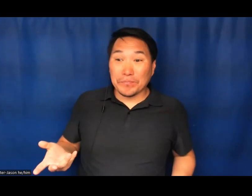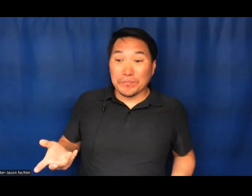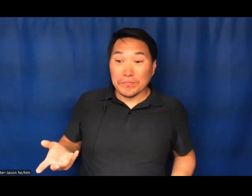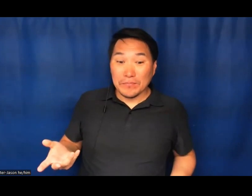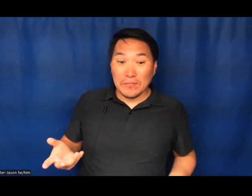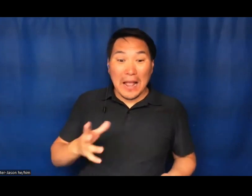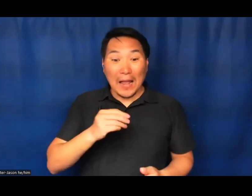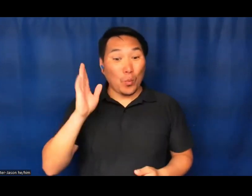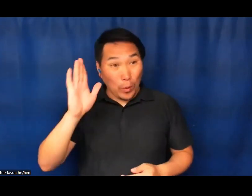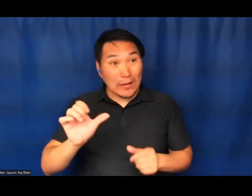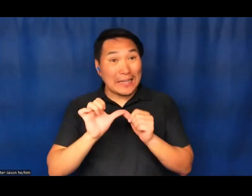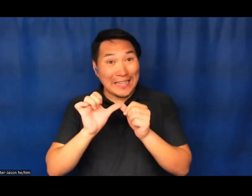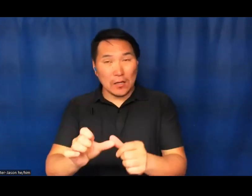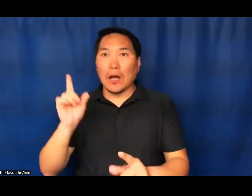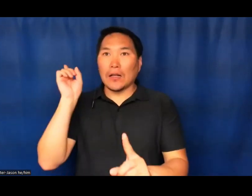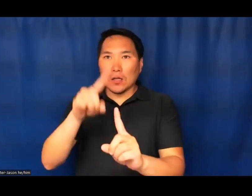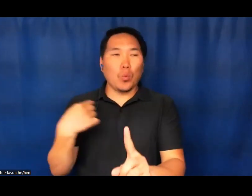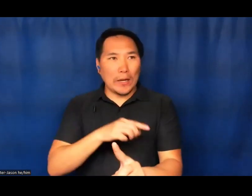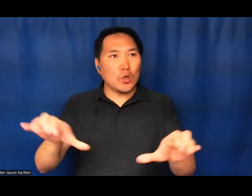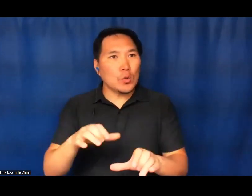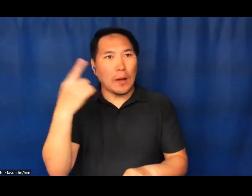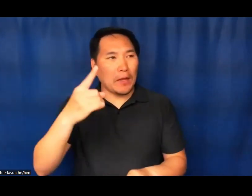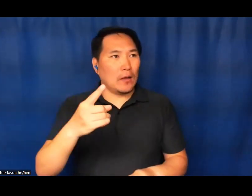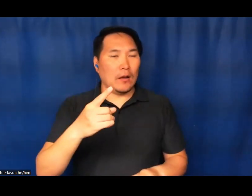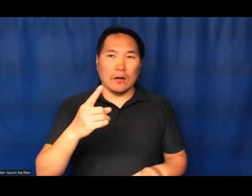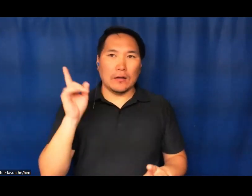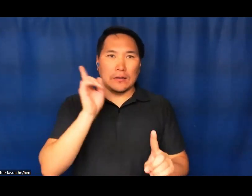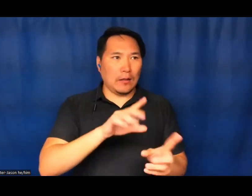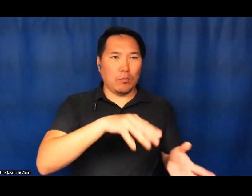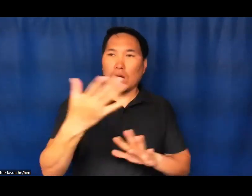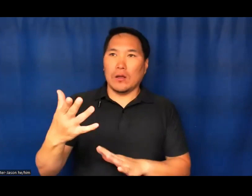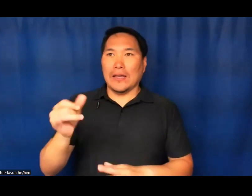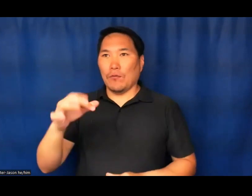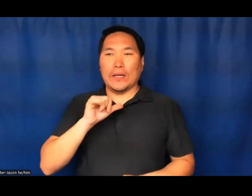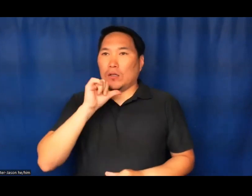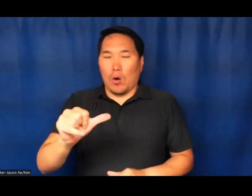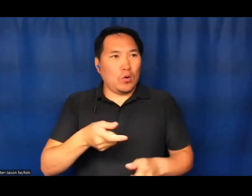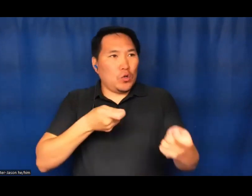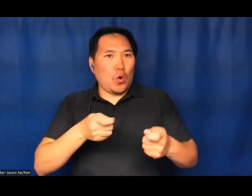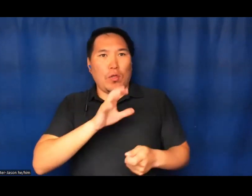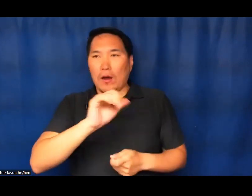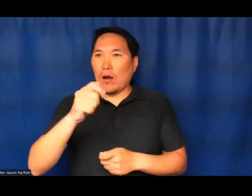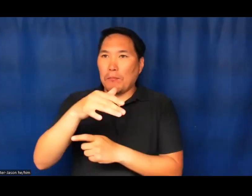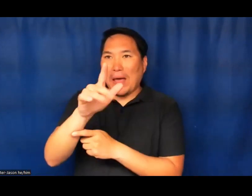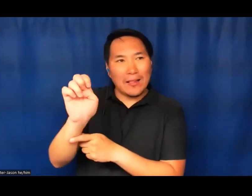And it will continue, unless we do something like adjust the Court appellate jurisdiction, likened large the Court.